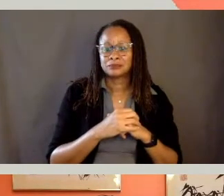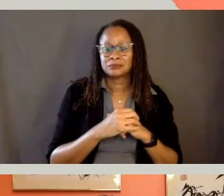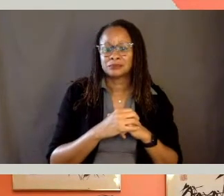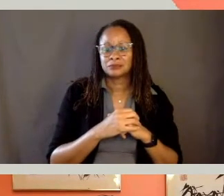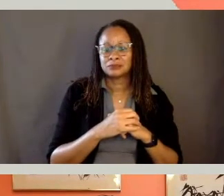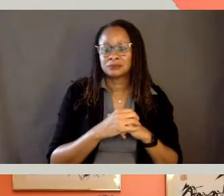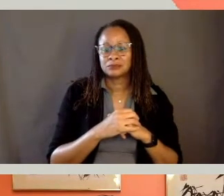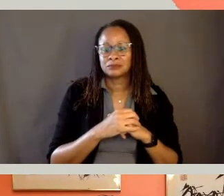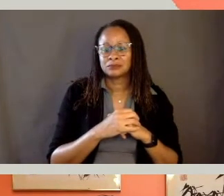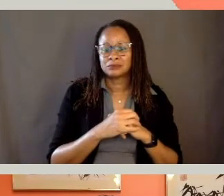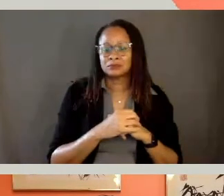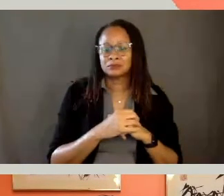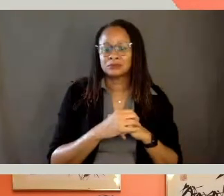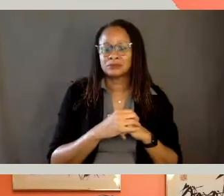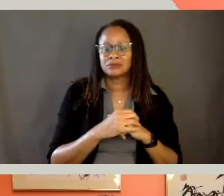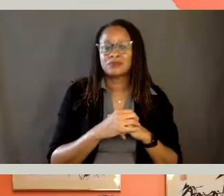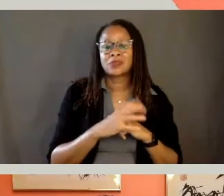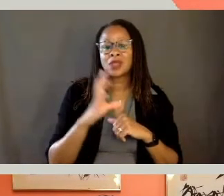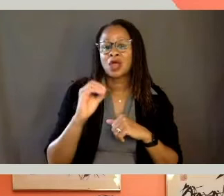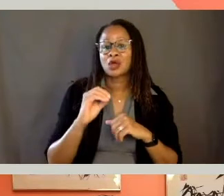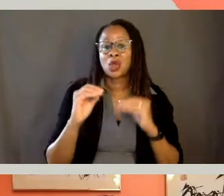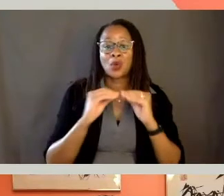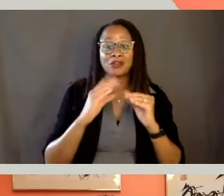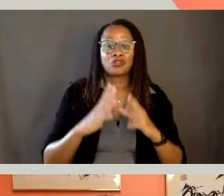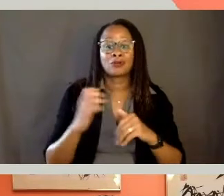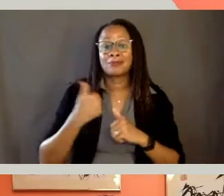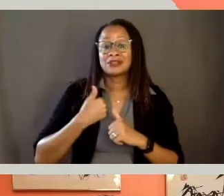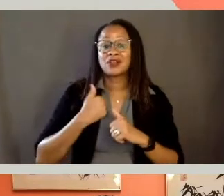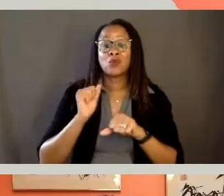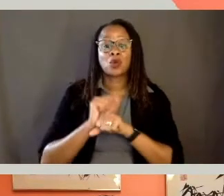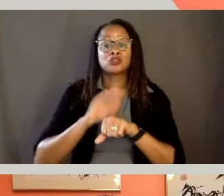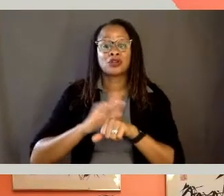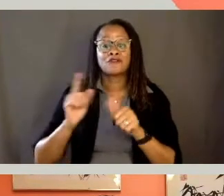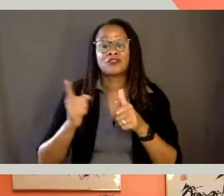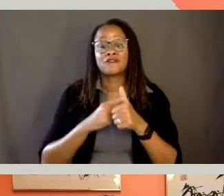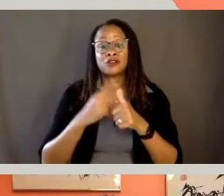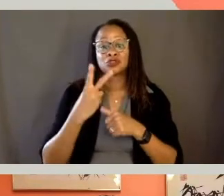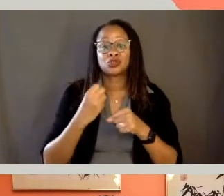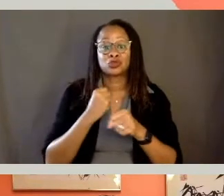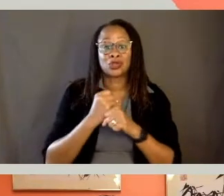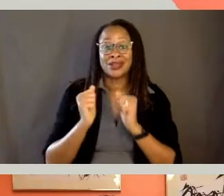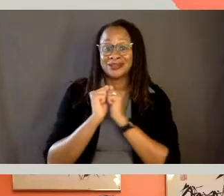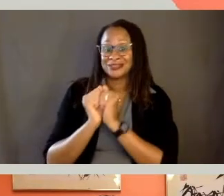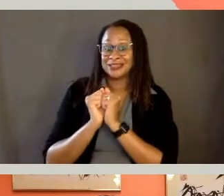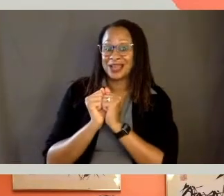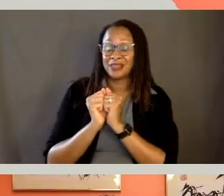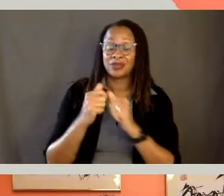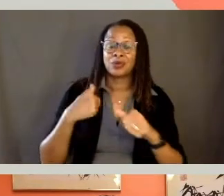for the first two years. And so, you know, together we basically